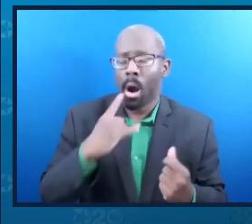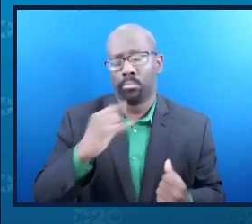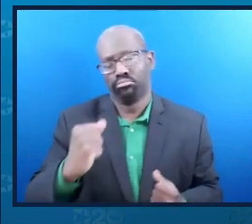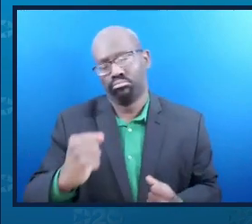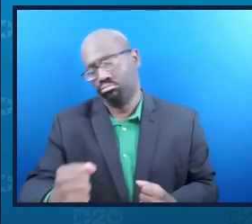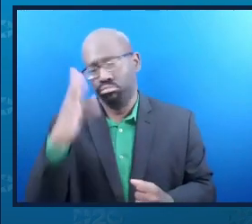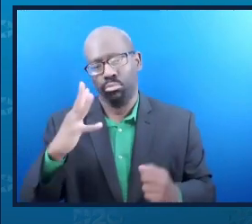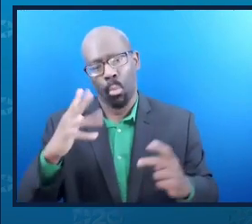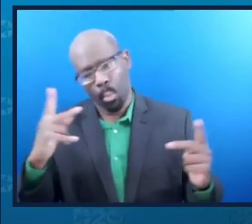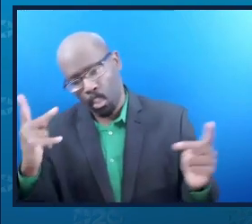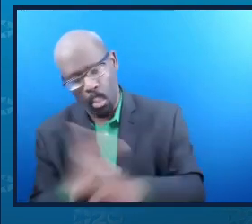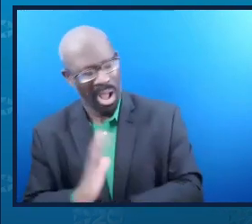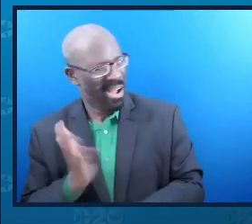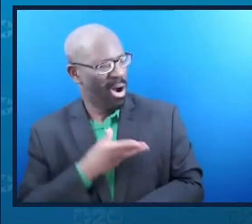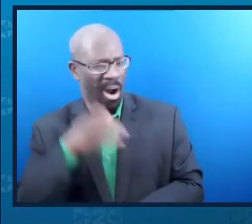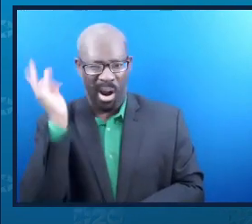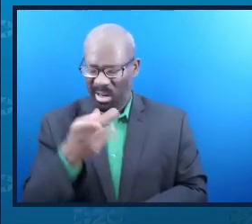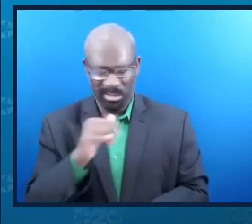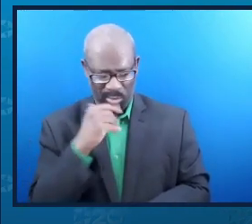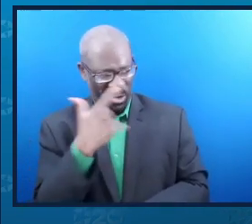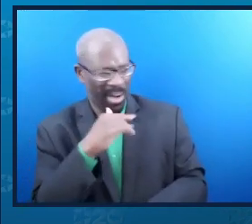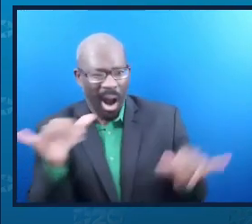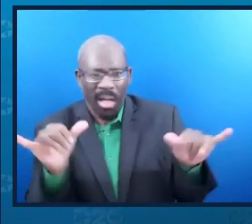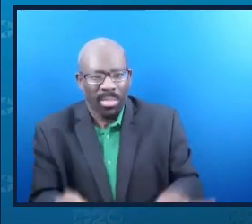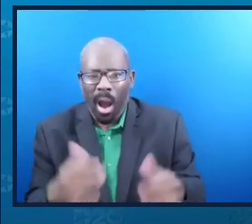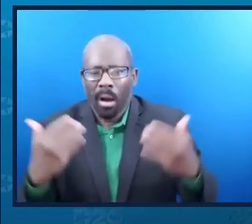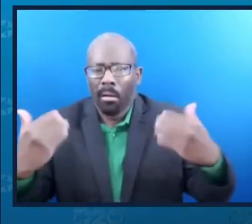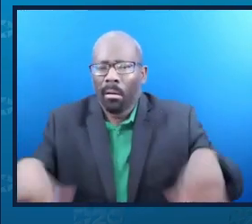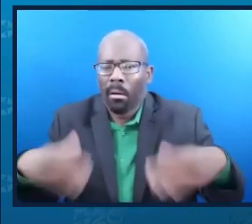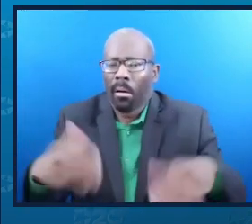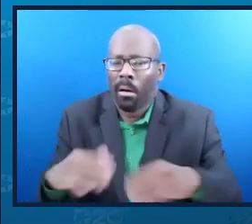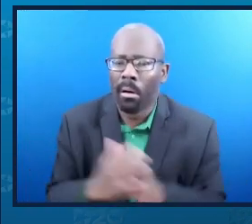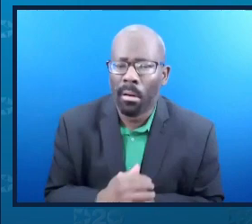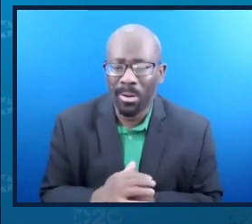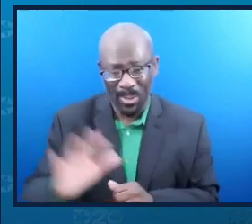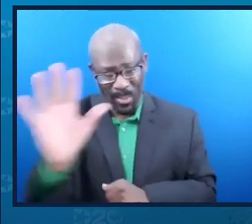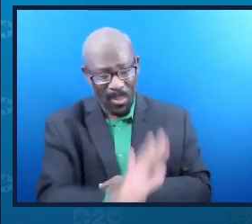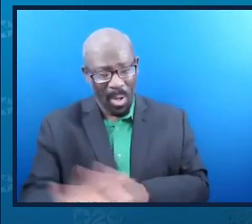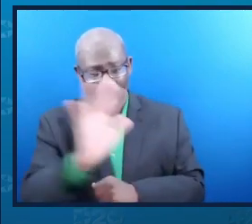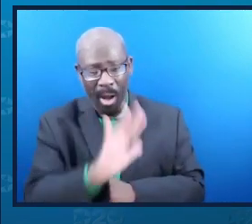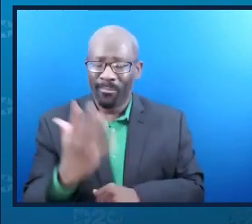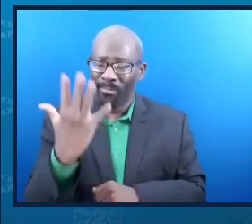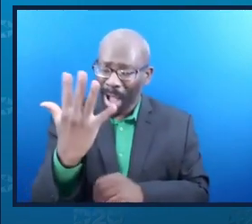MORE THAN 5 MILLION AMERICANS